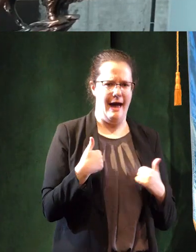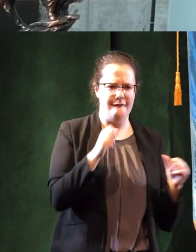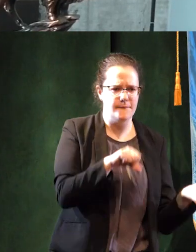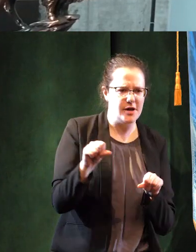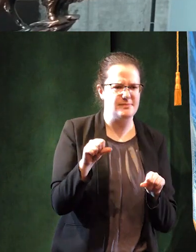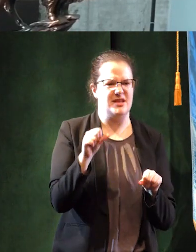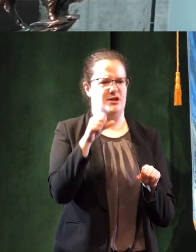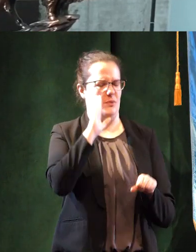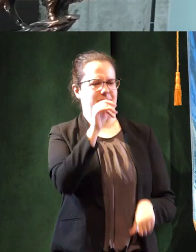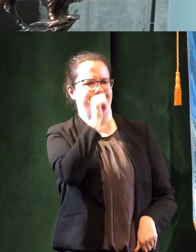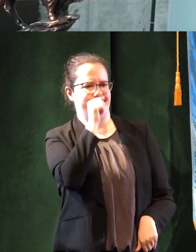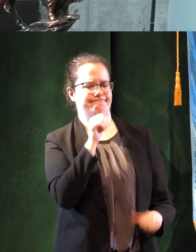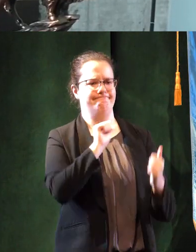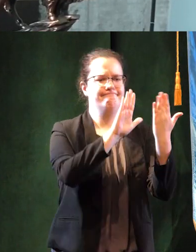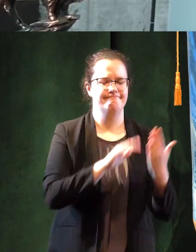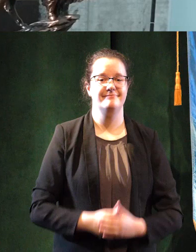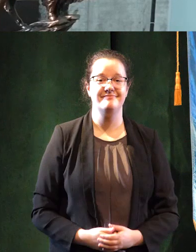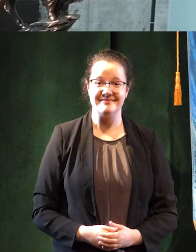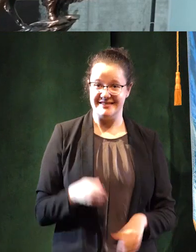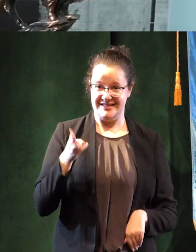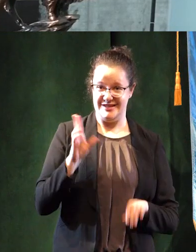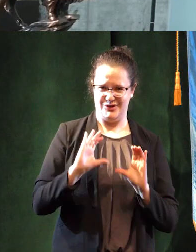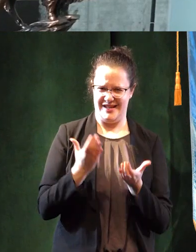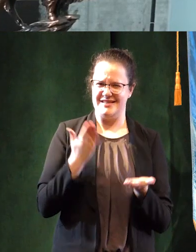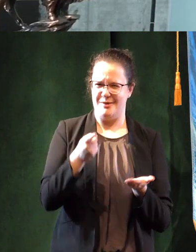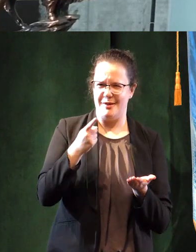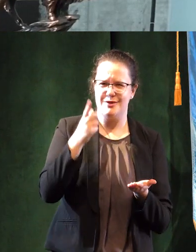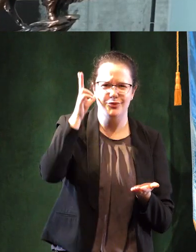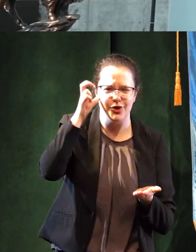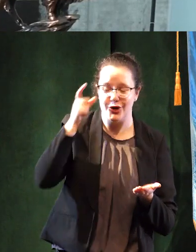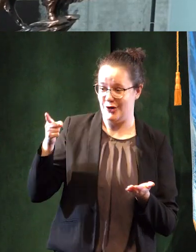in history class you heard how the greatest generation led many to achieve